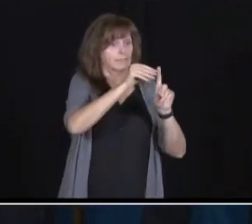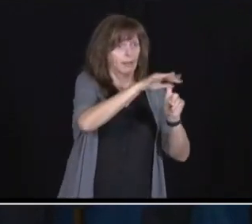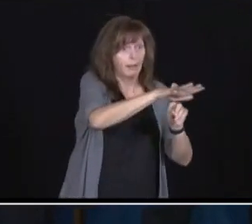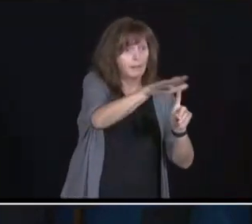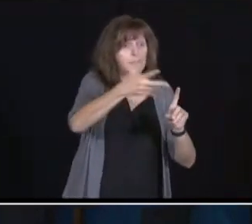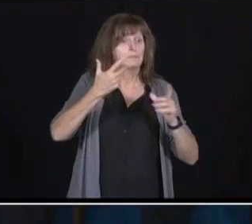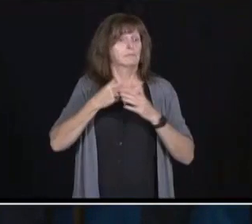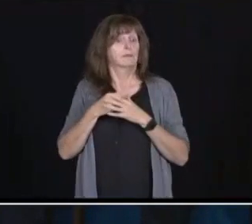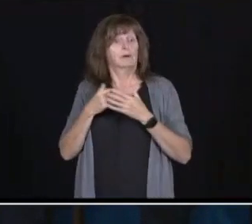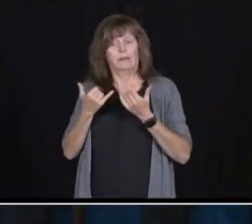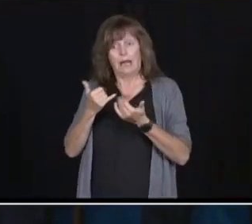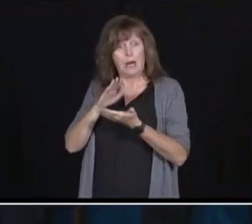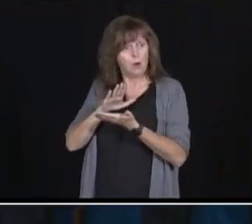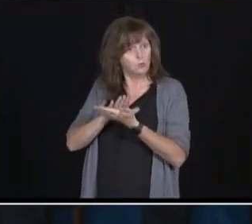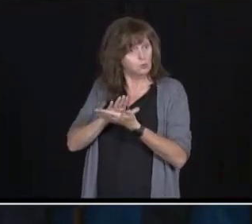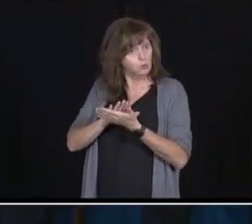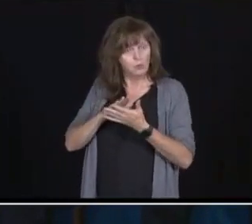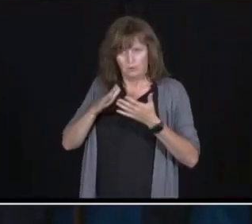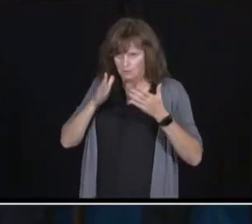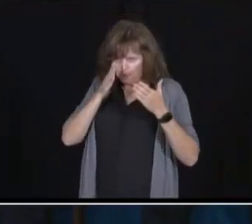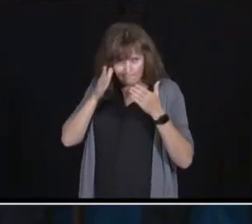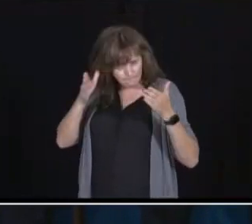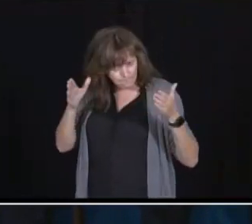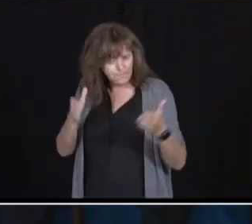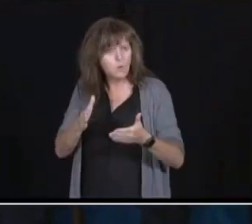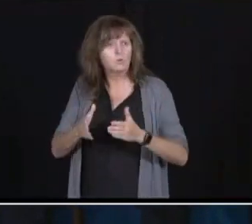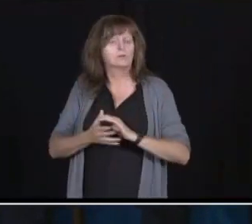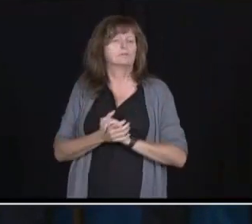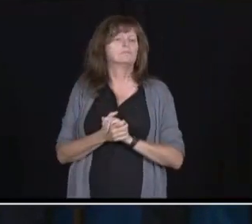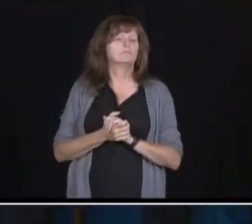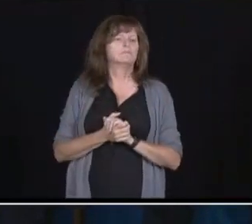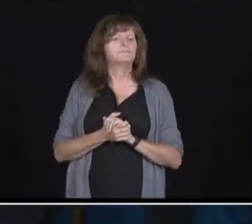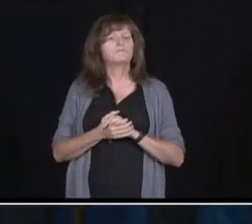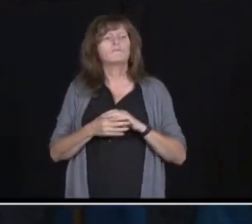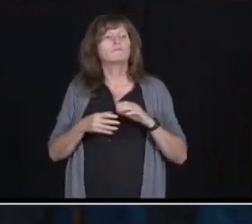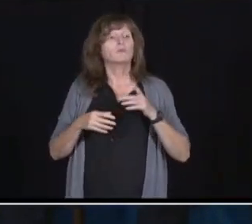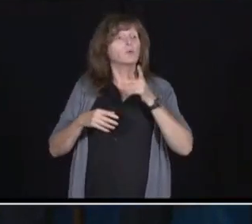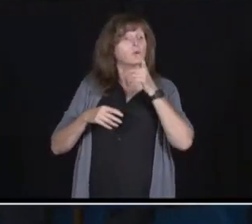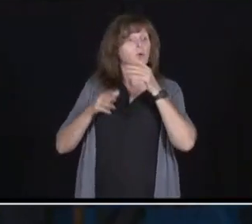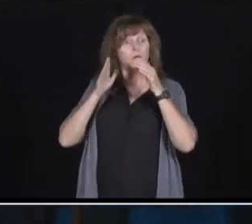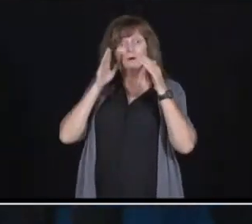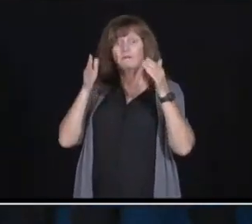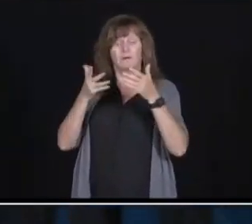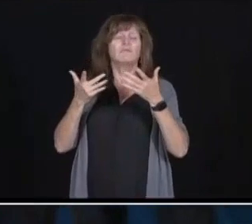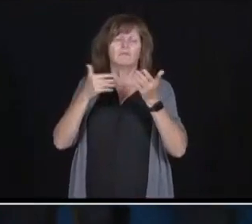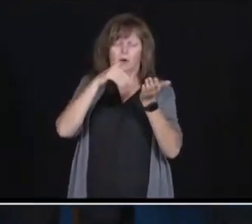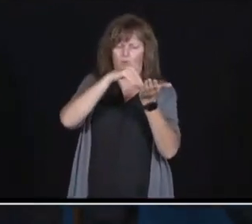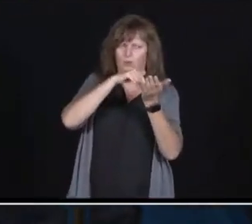say, the hot areas throughout the province. The matter if it is the agricultural sector or long-term care as well as schools.